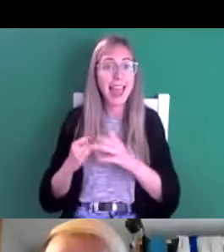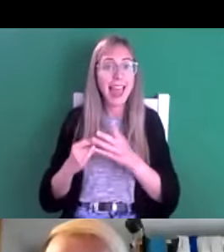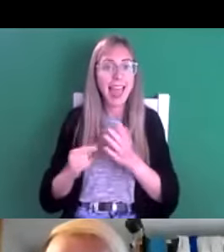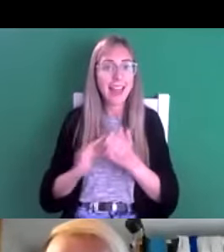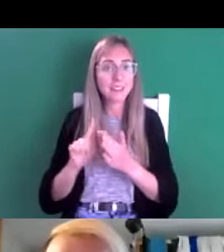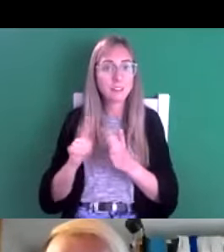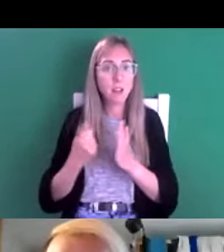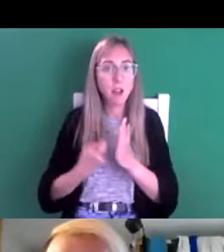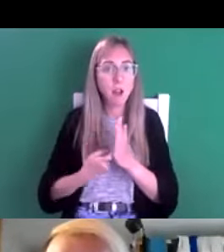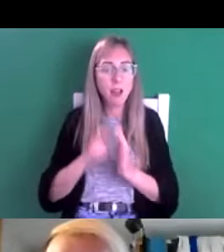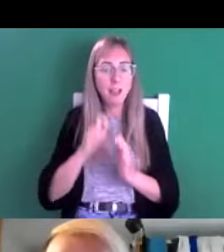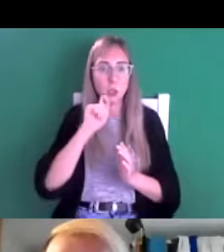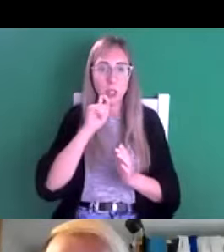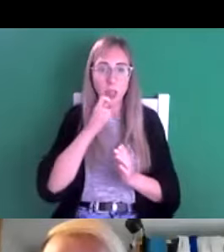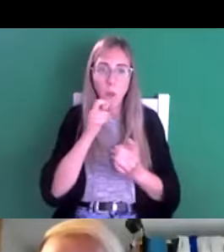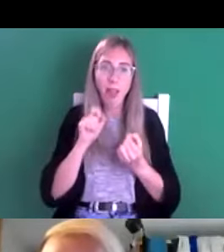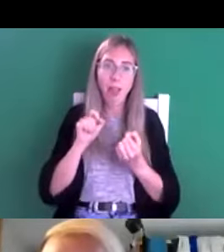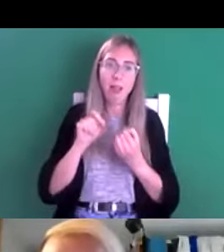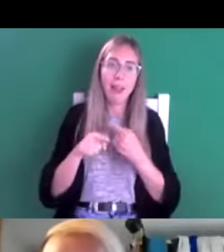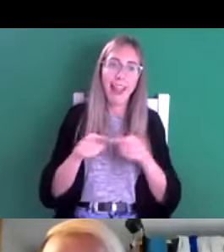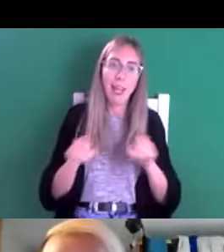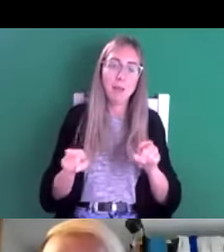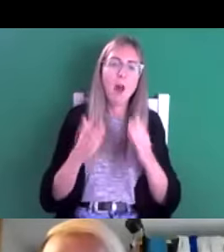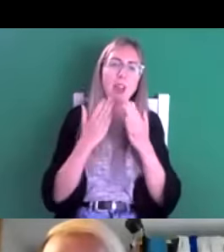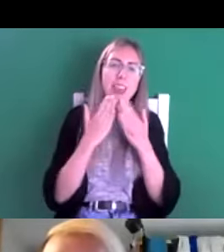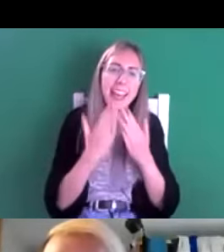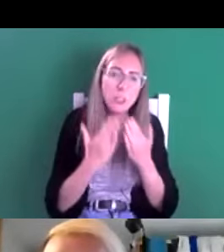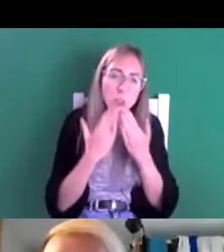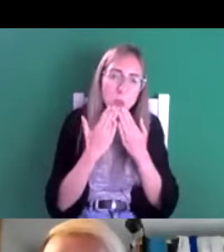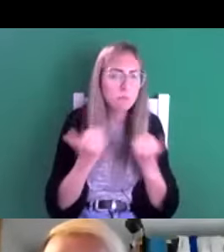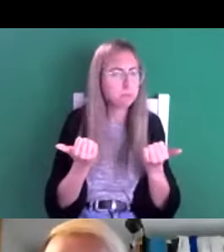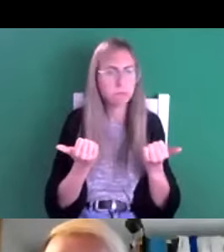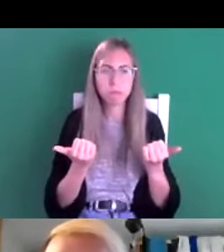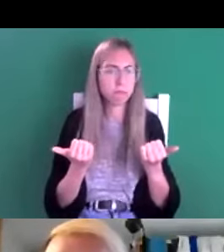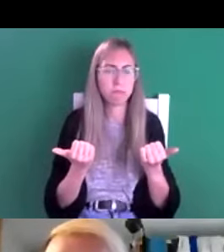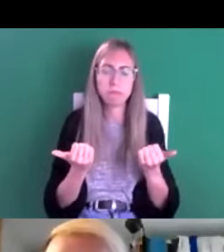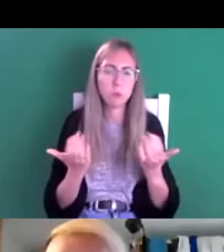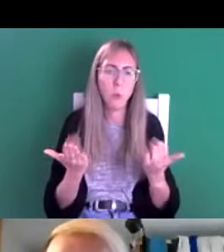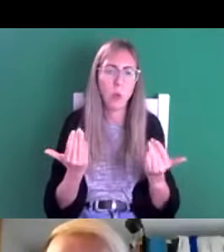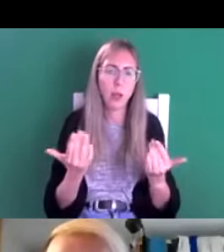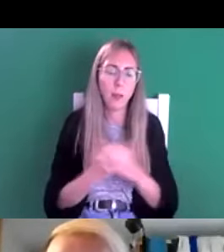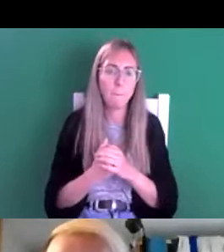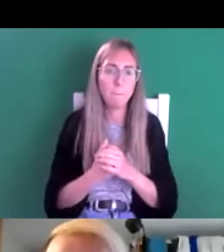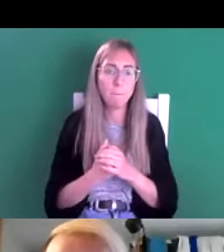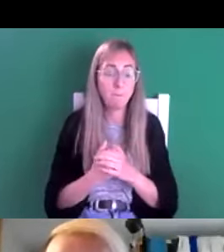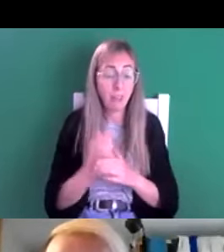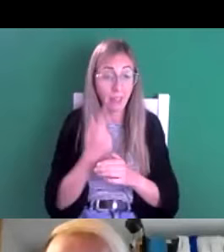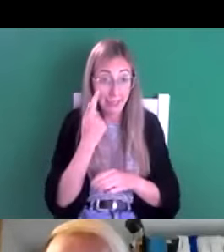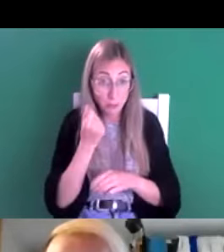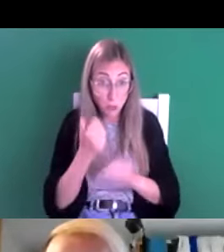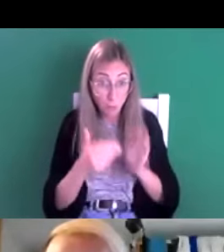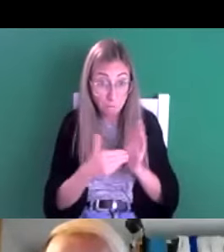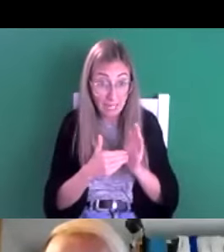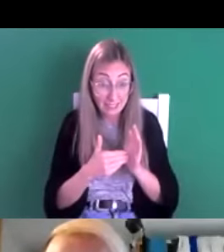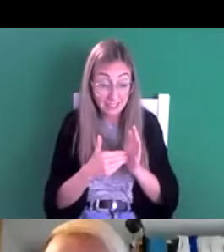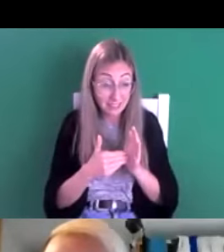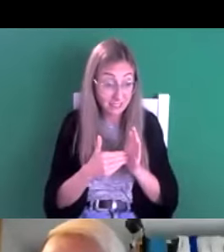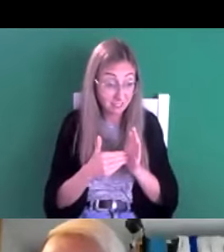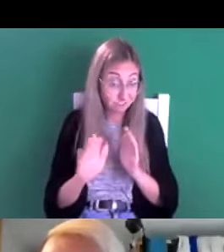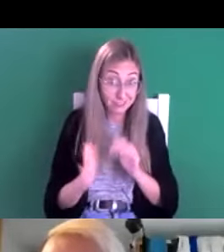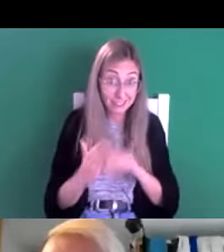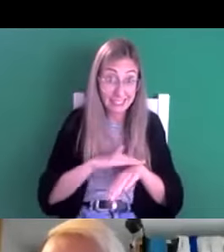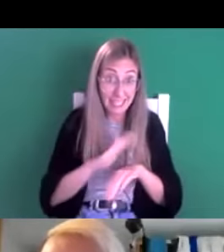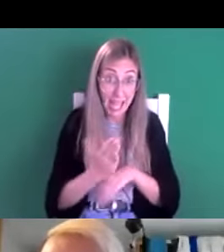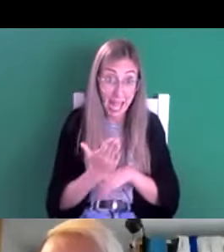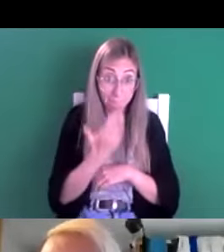yeah thank you it's a pleasure but we've still got a couple of minutes so if anyone wants to fire in